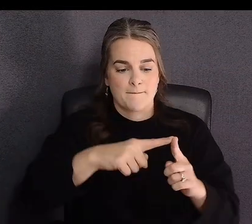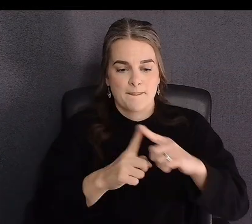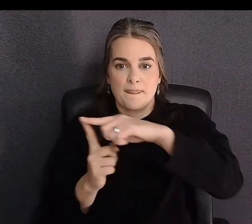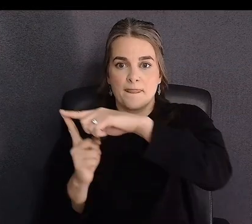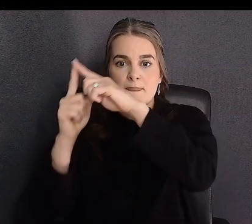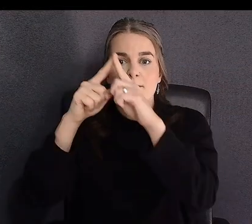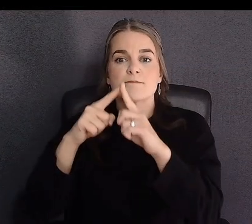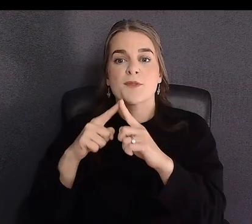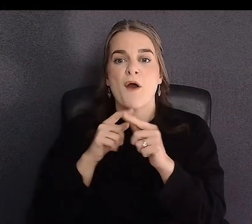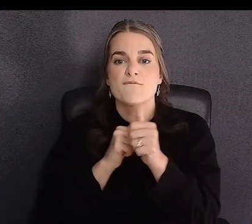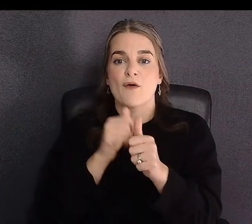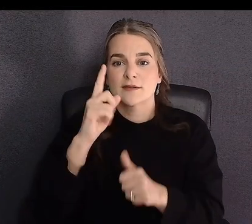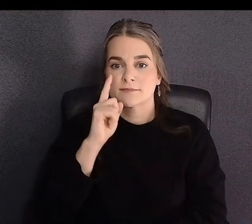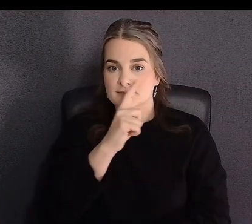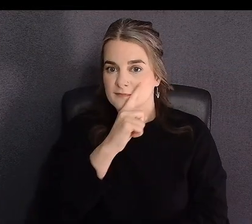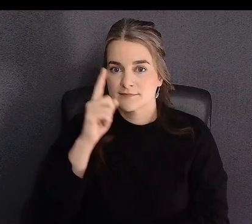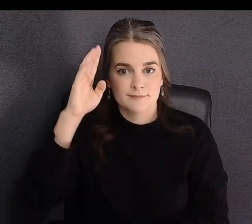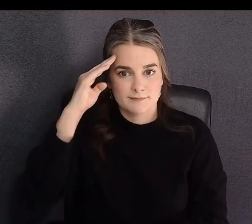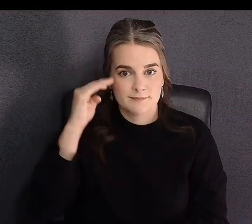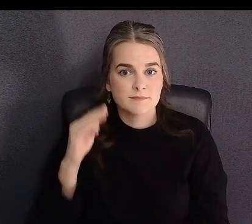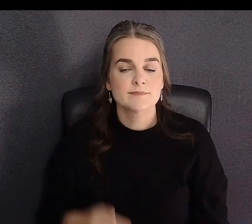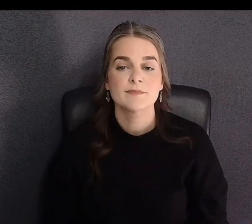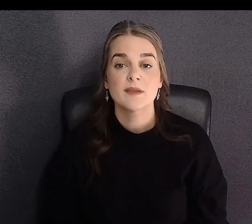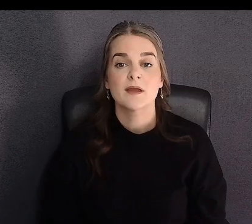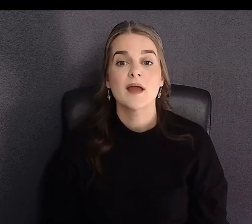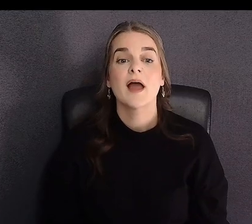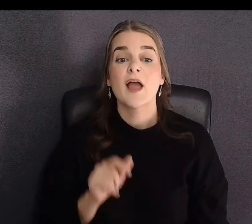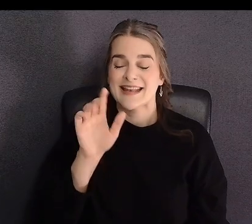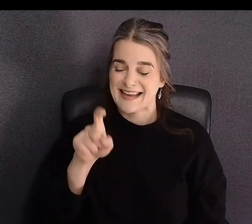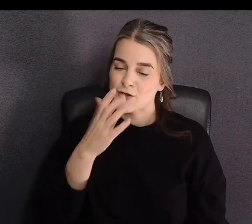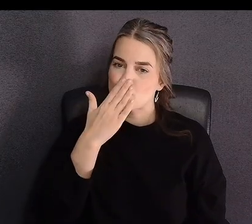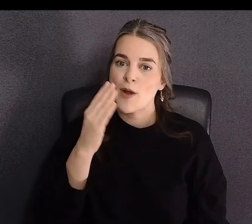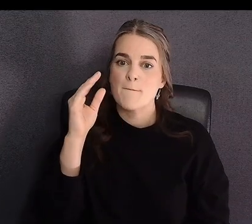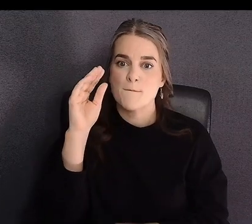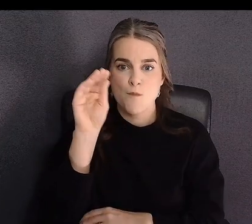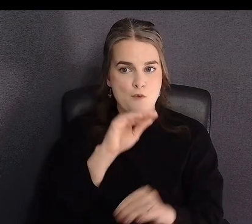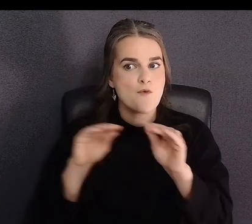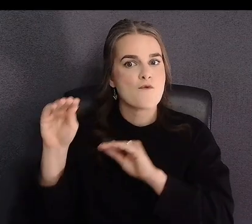If you just have slight, you can't calibrate it on there because you need to turn all the way to the side.